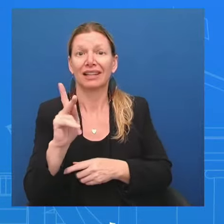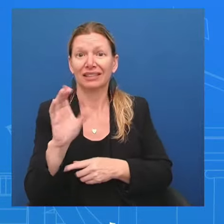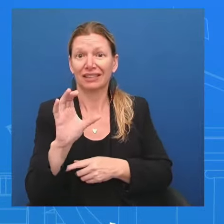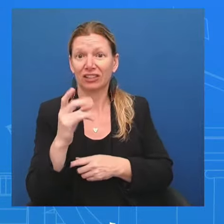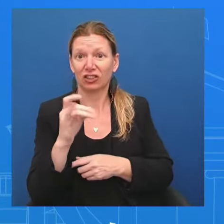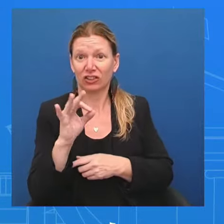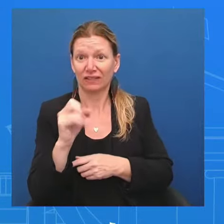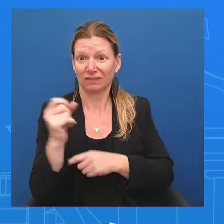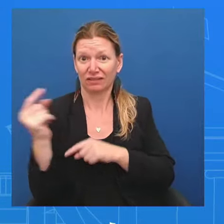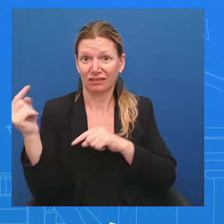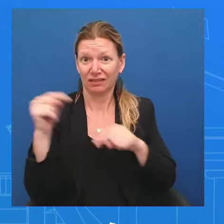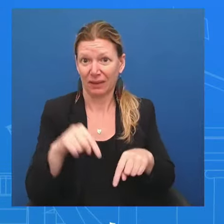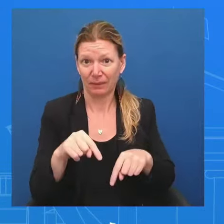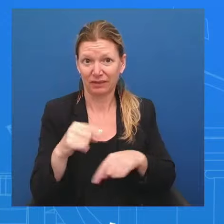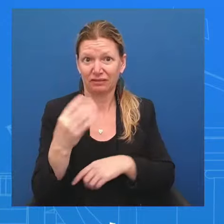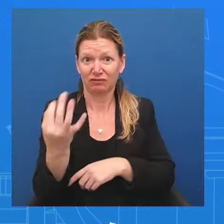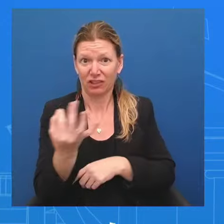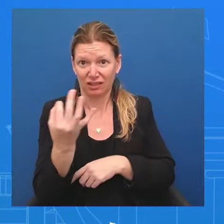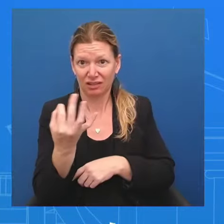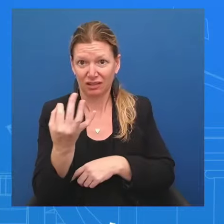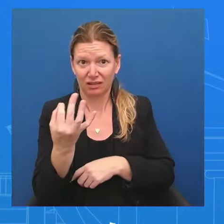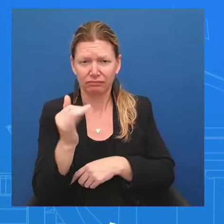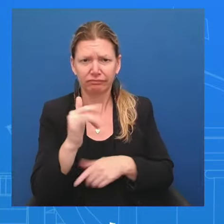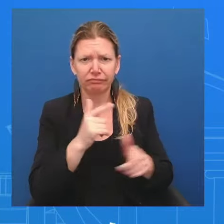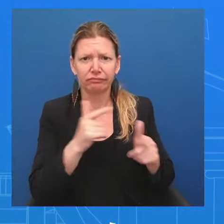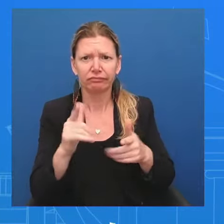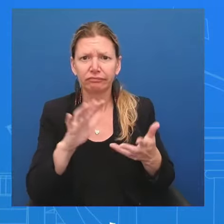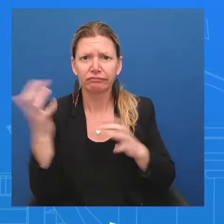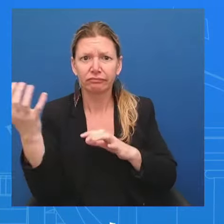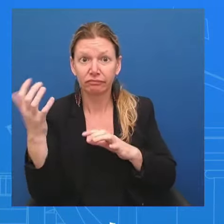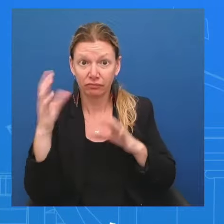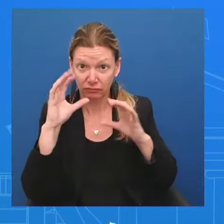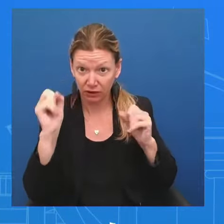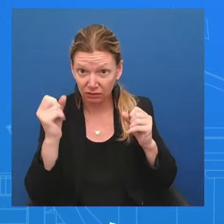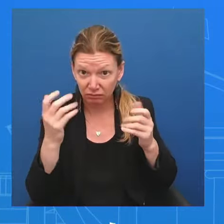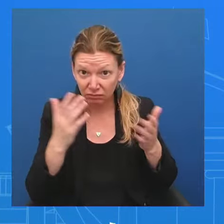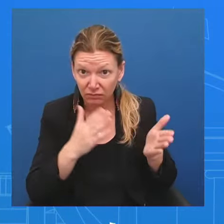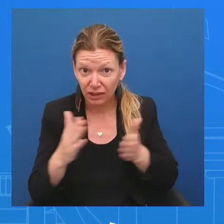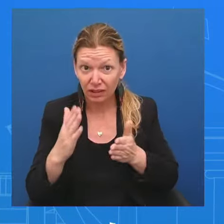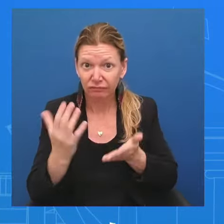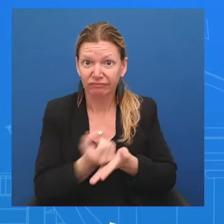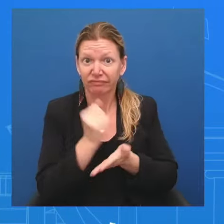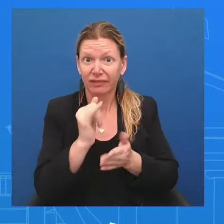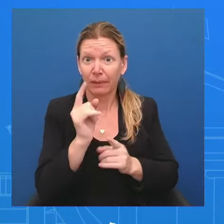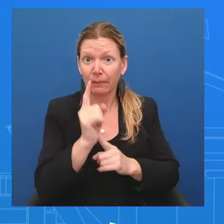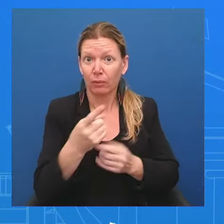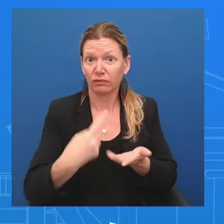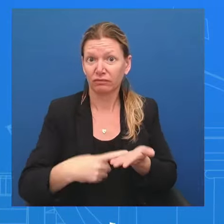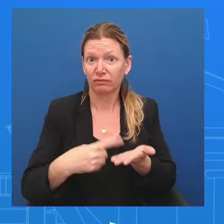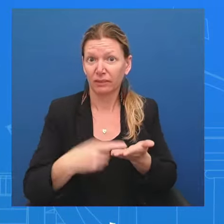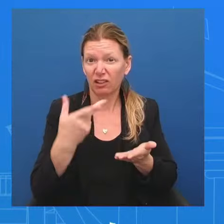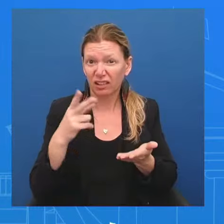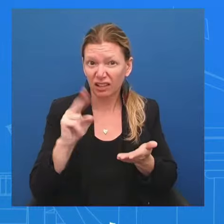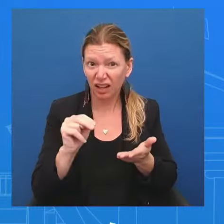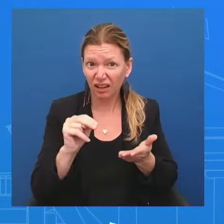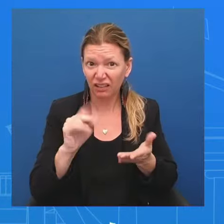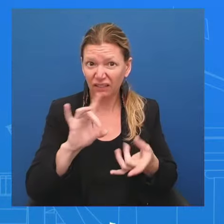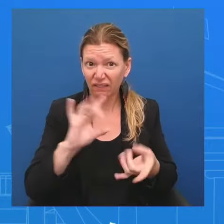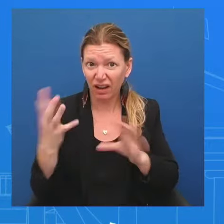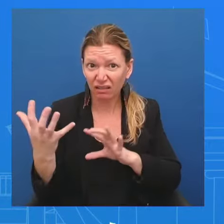to talk about gun violence, particularly since we haven't seen any kind of legislative movement either at the federal level or even at the state level? Ms. Jean-Pierre: Well, look,